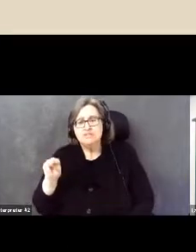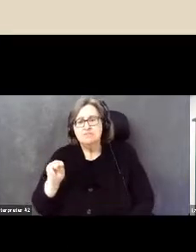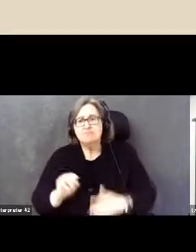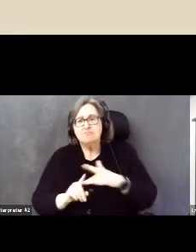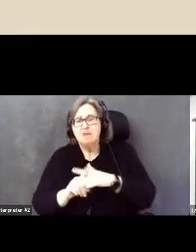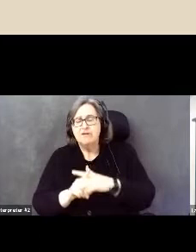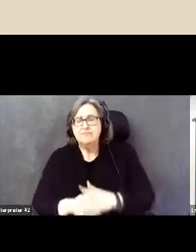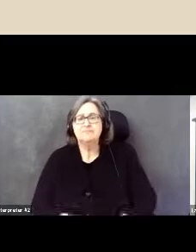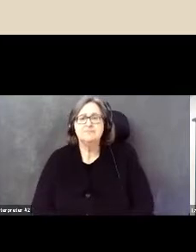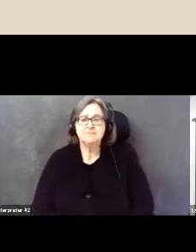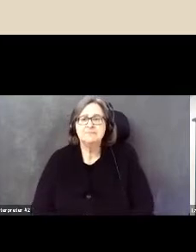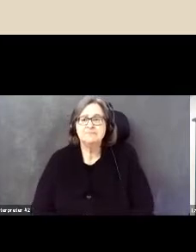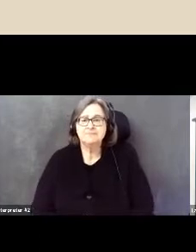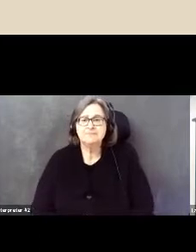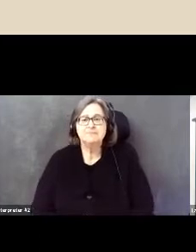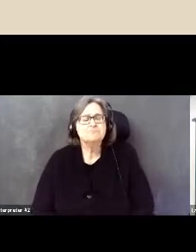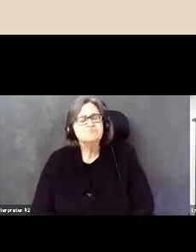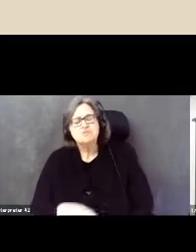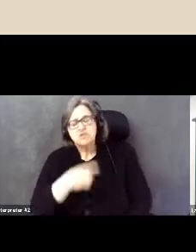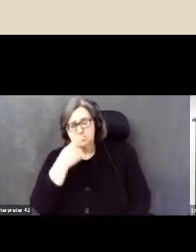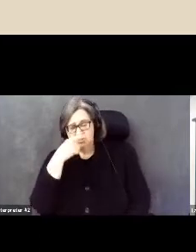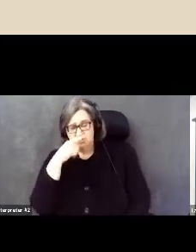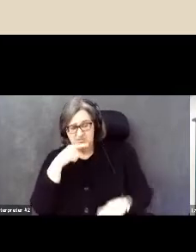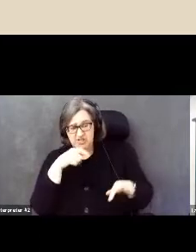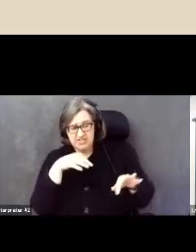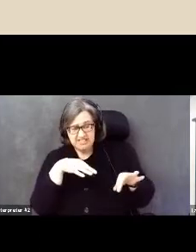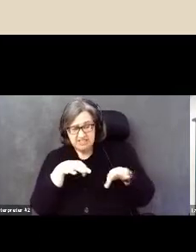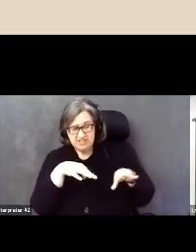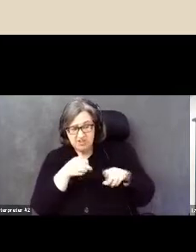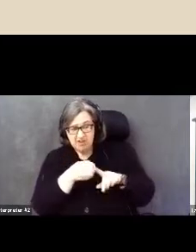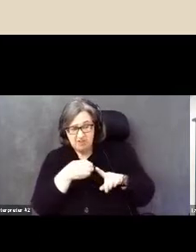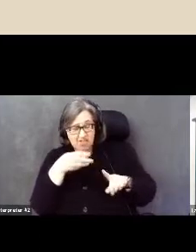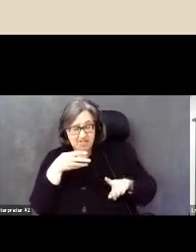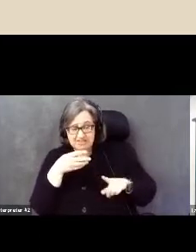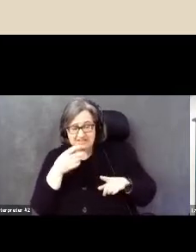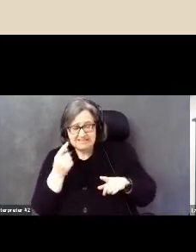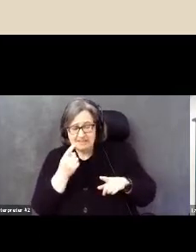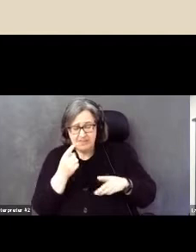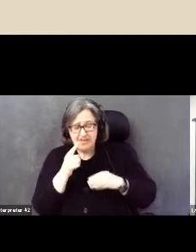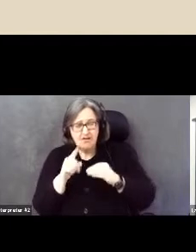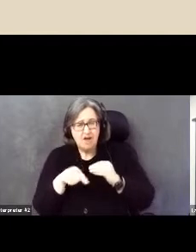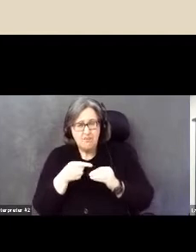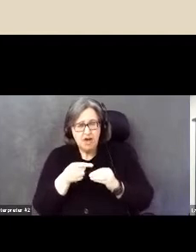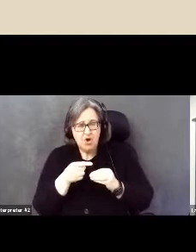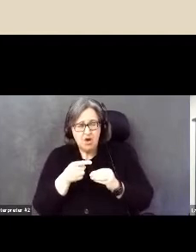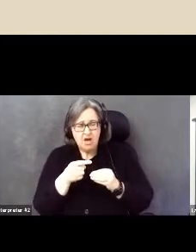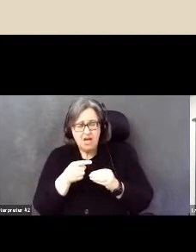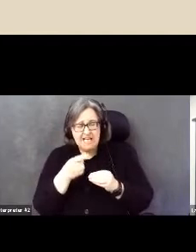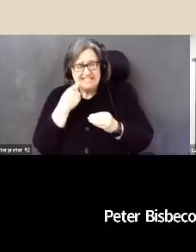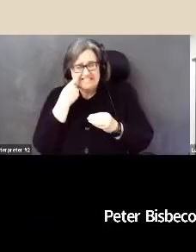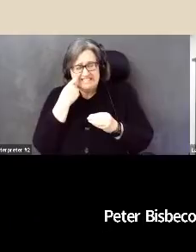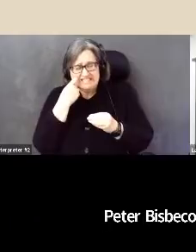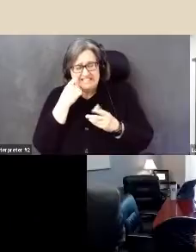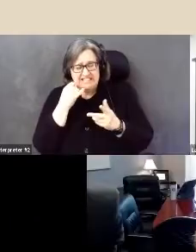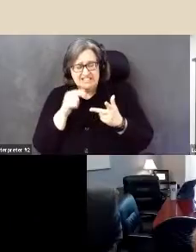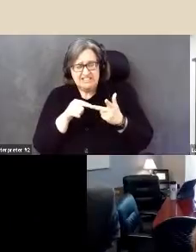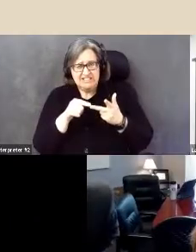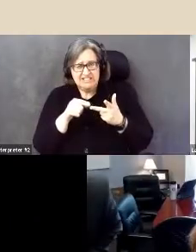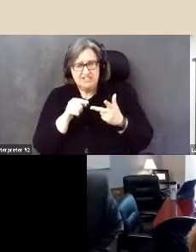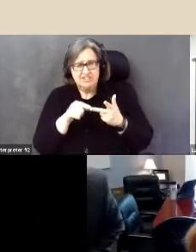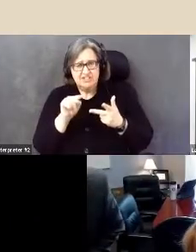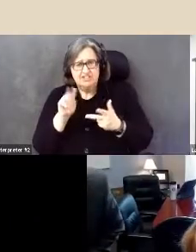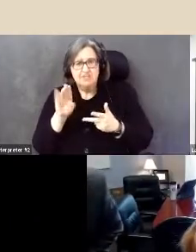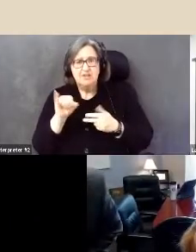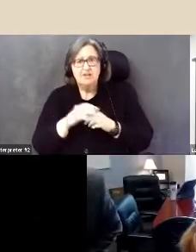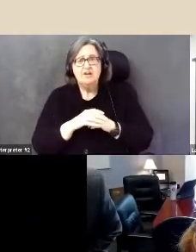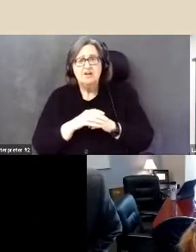Can you describe some things about how the most recent injury affected your good